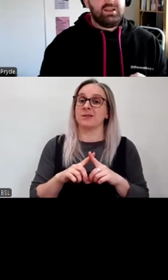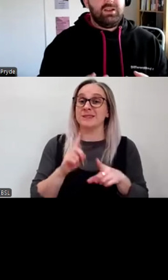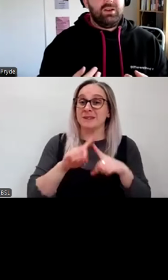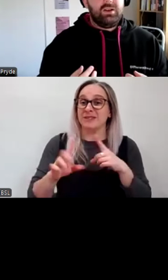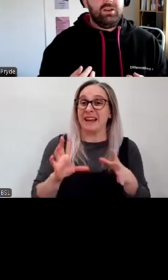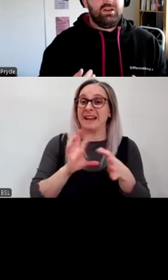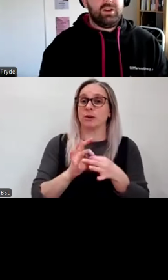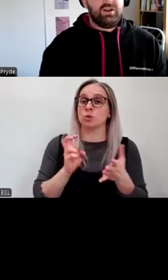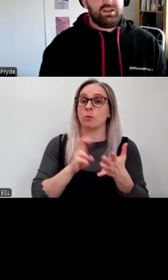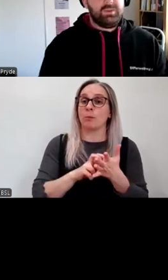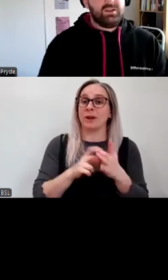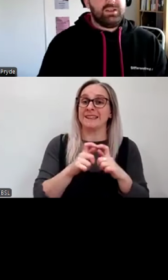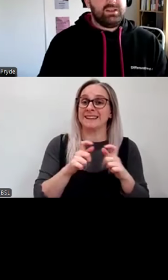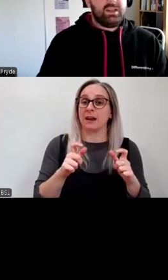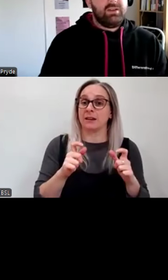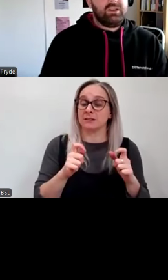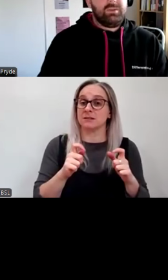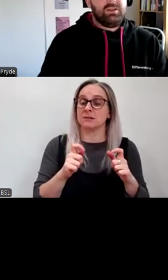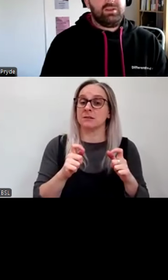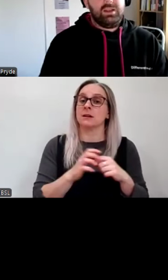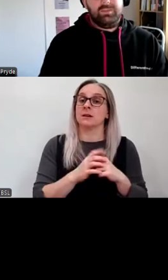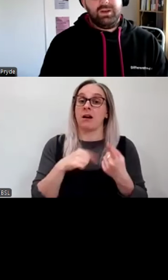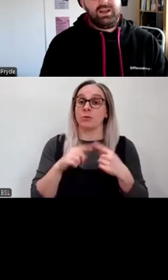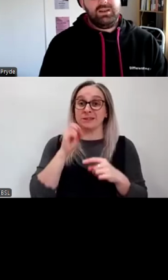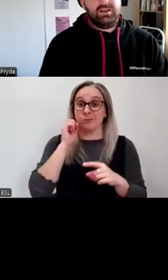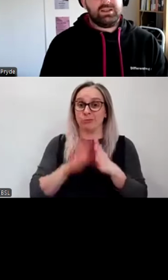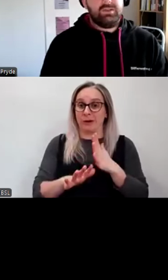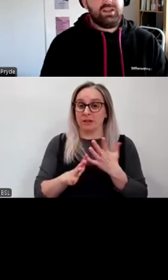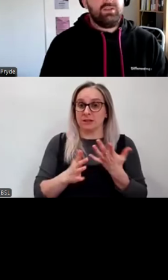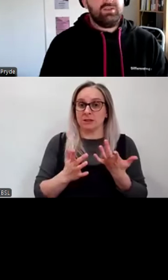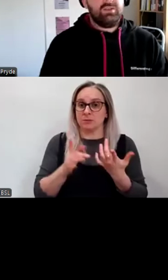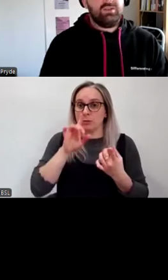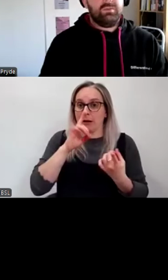is that a lot of our experiences can't really be completed by assistive technology.